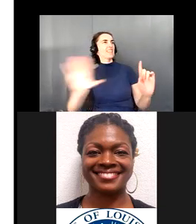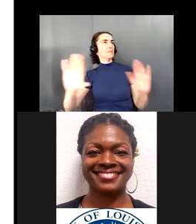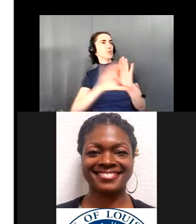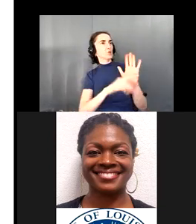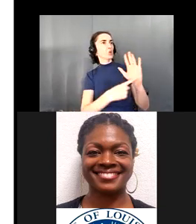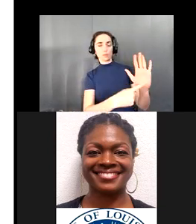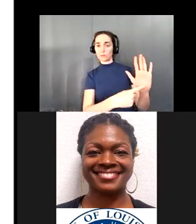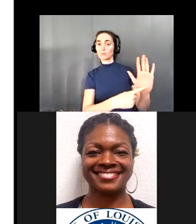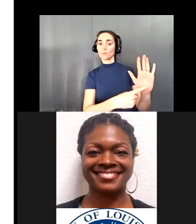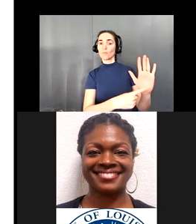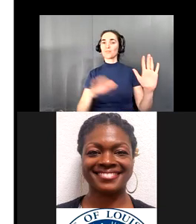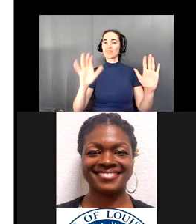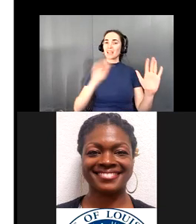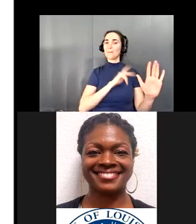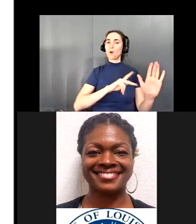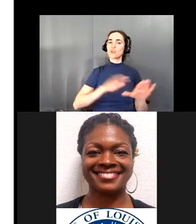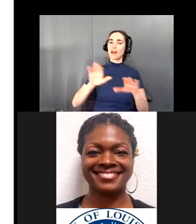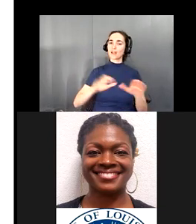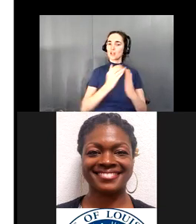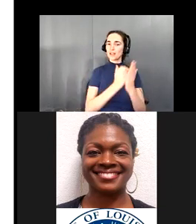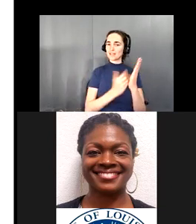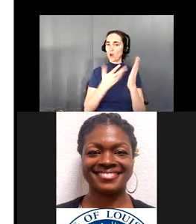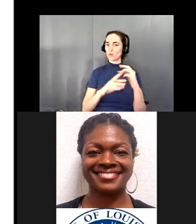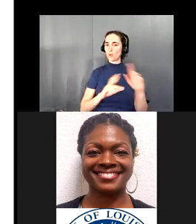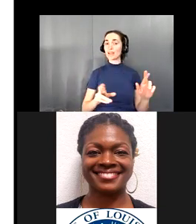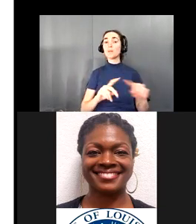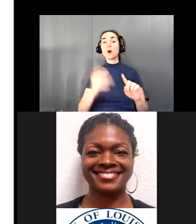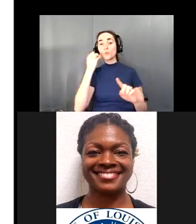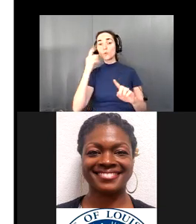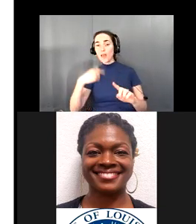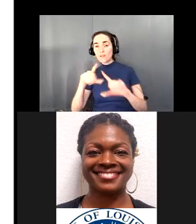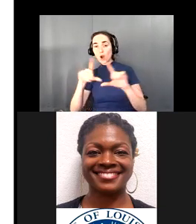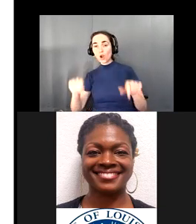action list again. But if you have a disclosure card, have that with your individual loved